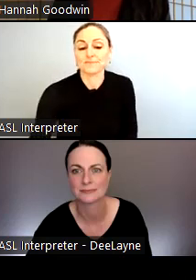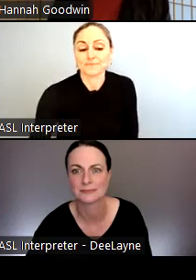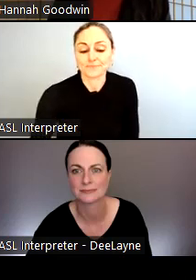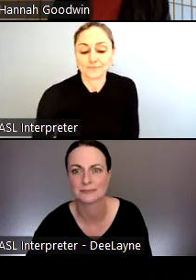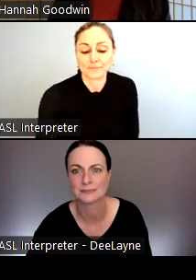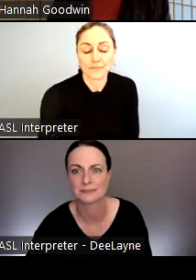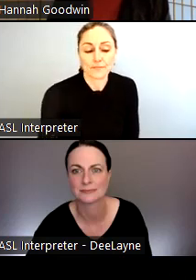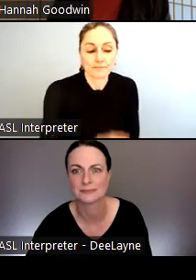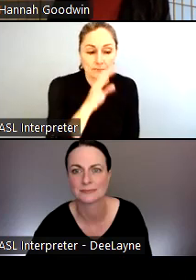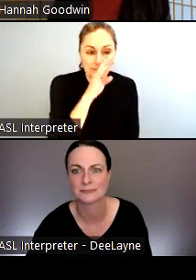Next slide, please.